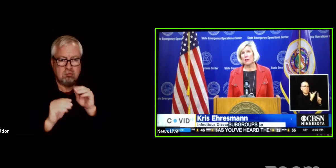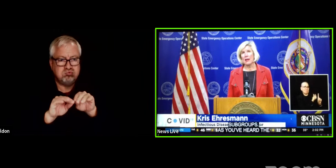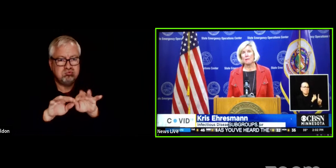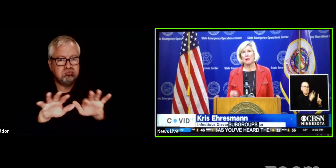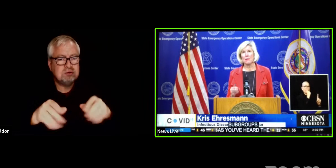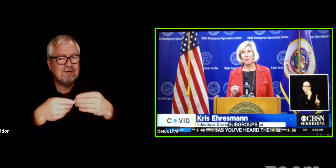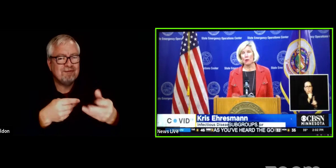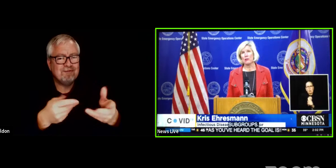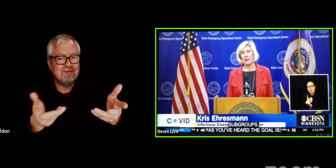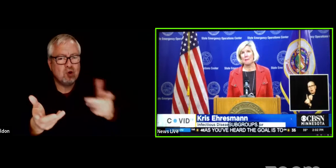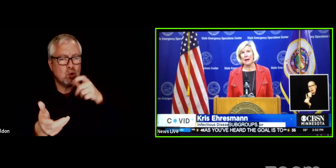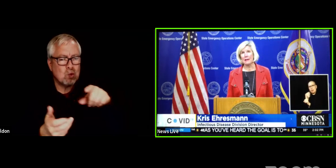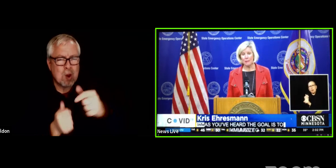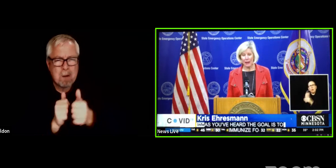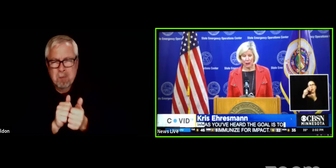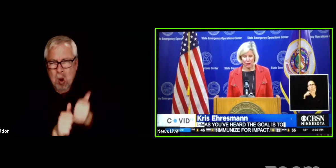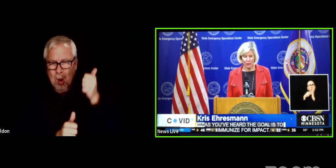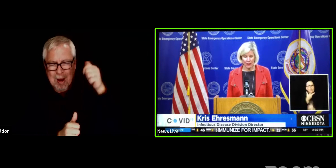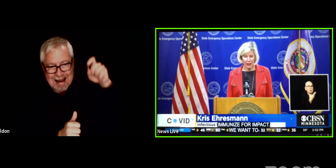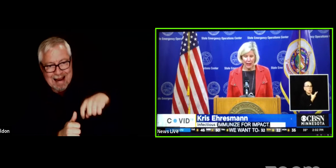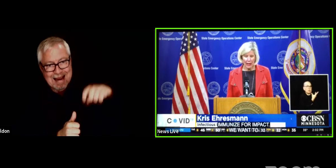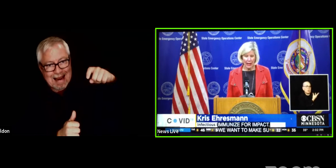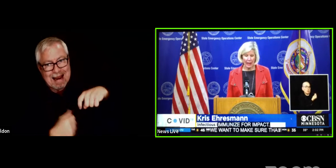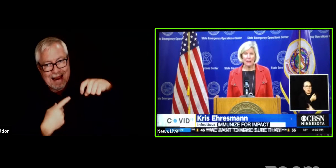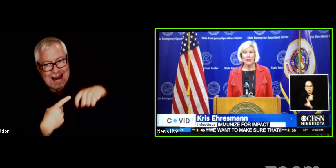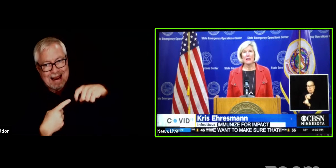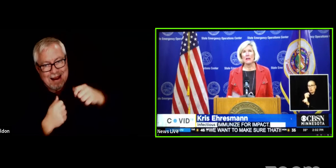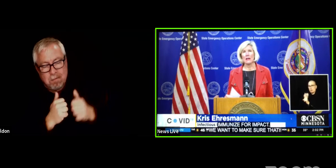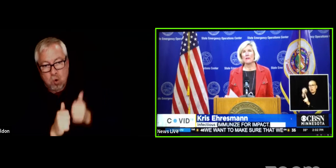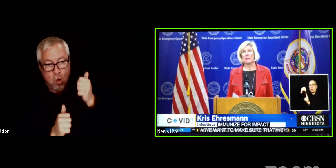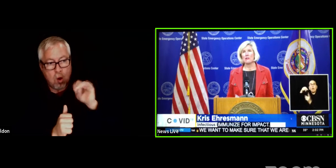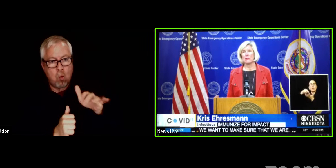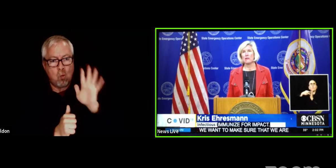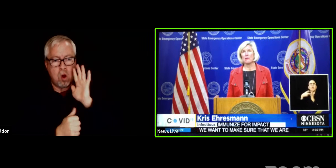THAT HAVE BEEN MOST IMPACTED BY COVID AND THE INDIVIDUALS THAT